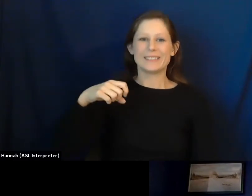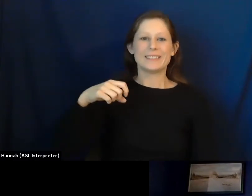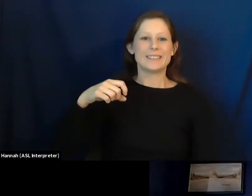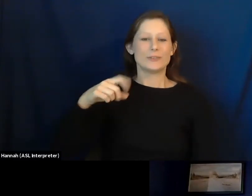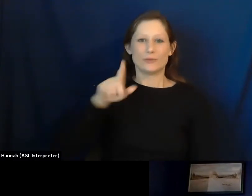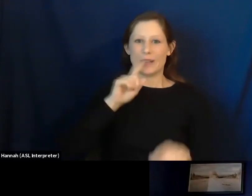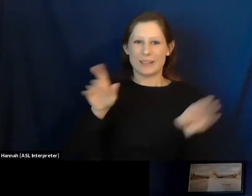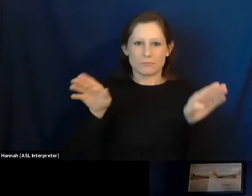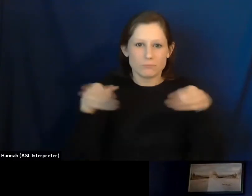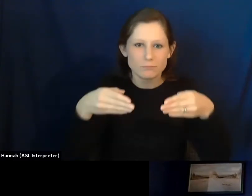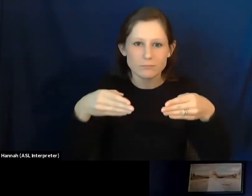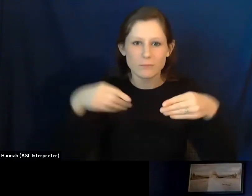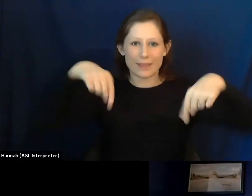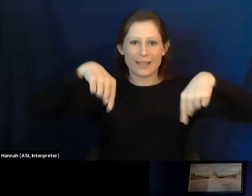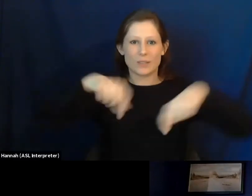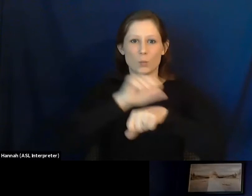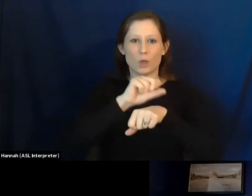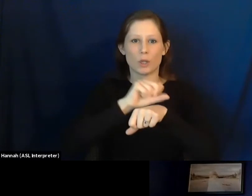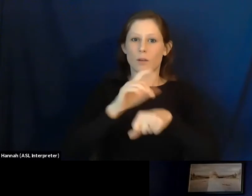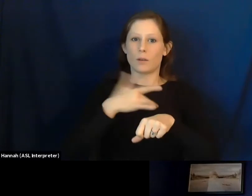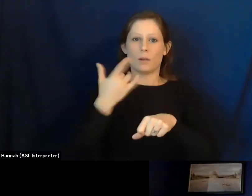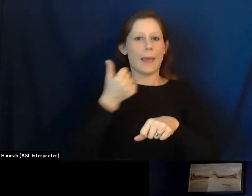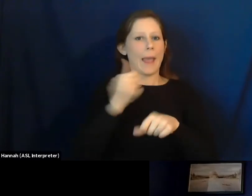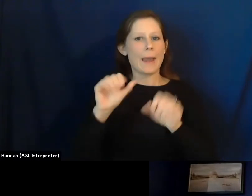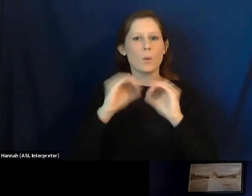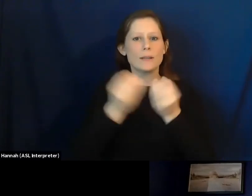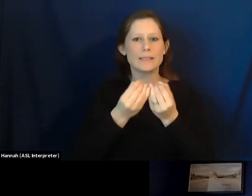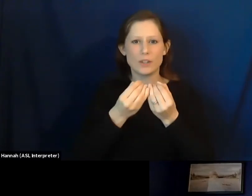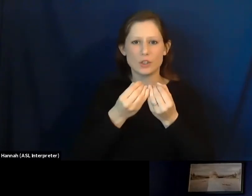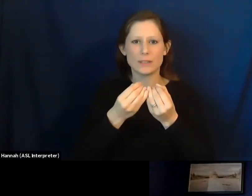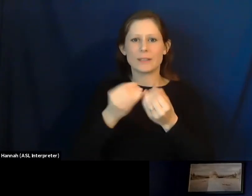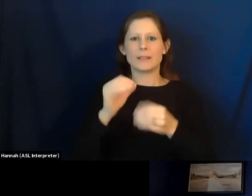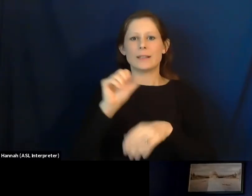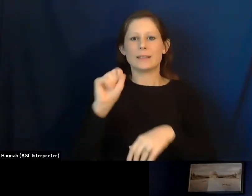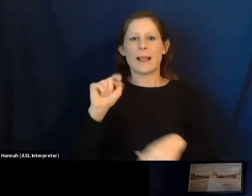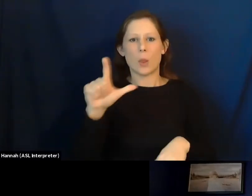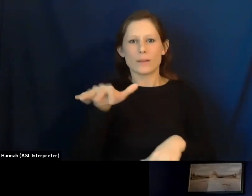feels like if any organization in St. Louis deserves to be celebrated and recognized for